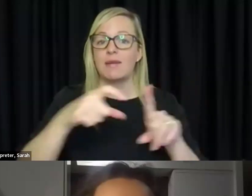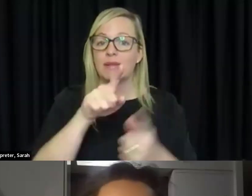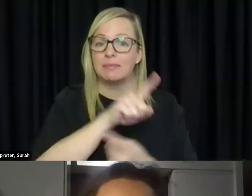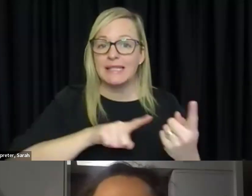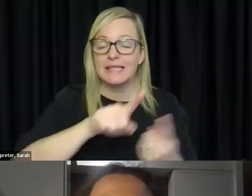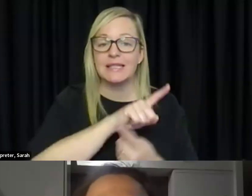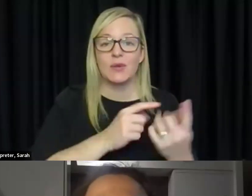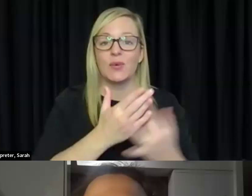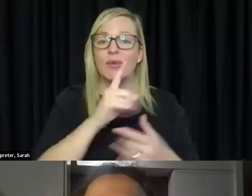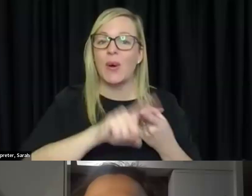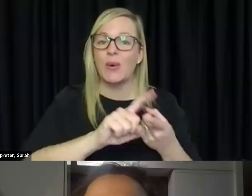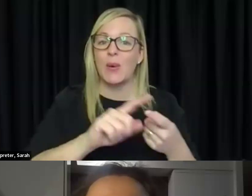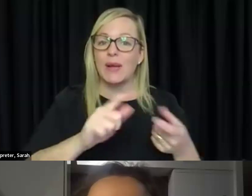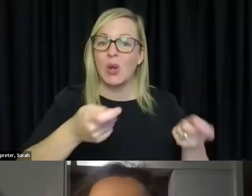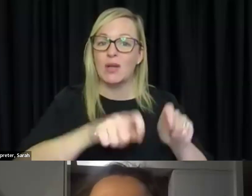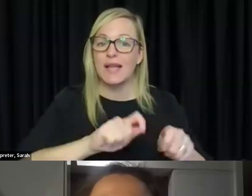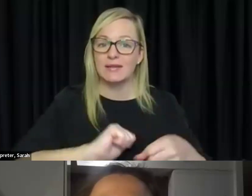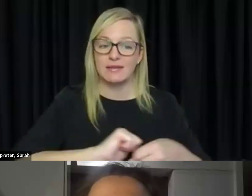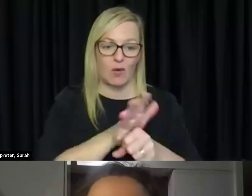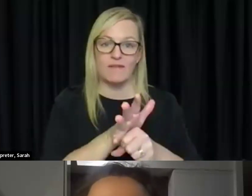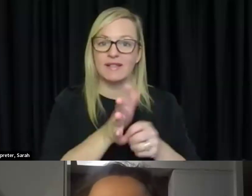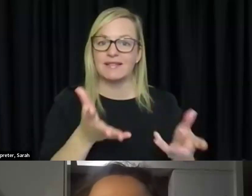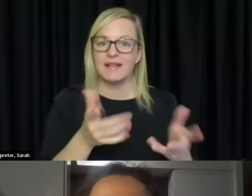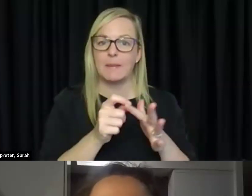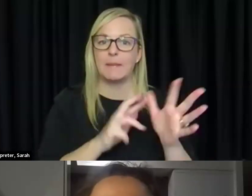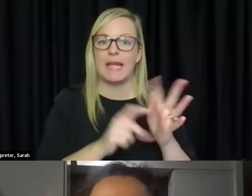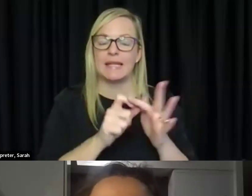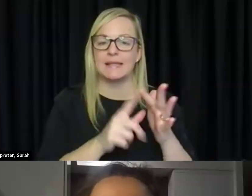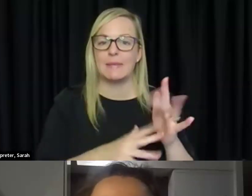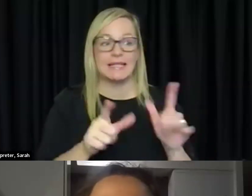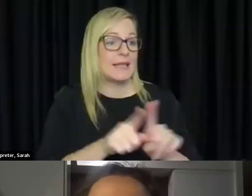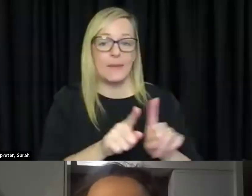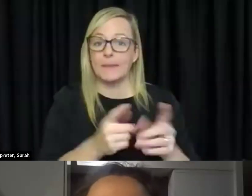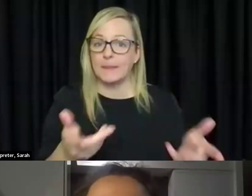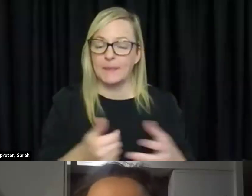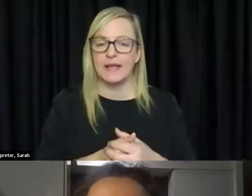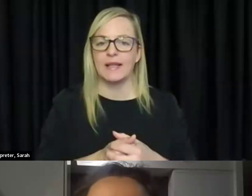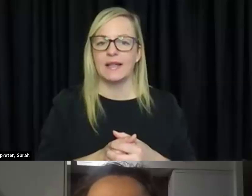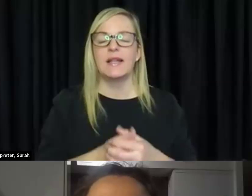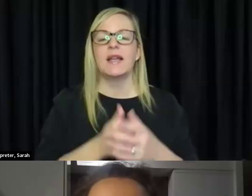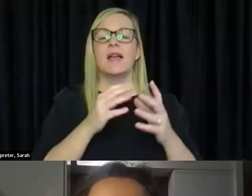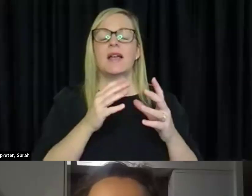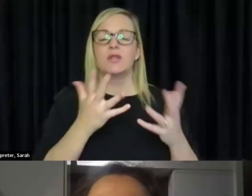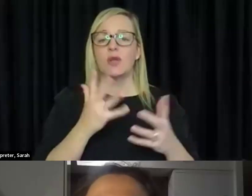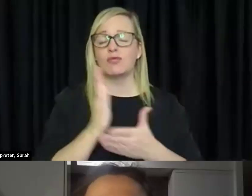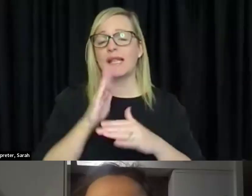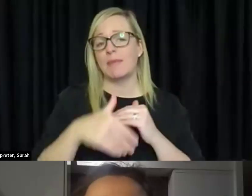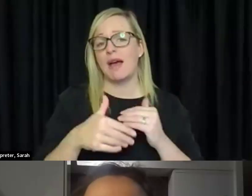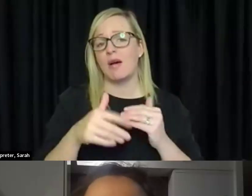pandemic. It also means publishers thinking about once they have written a story and accepted a